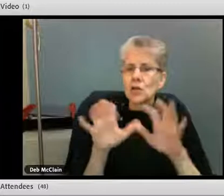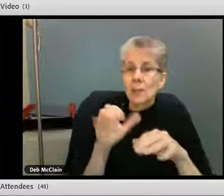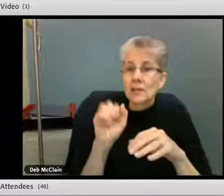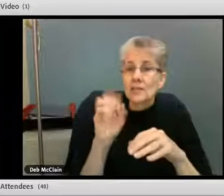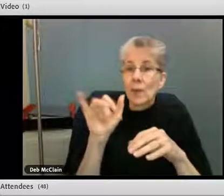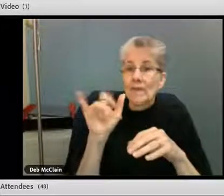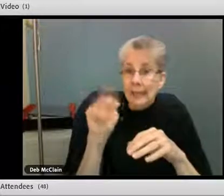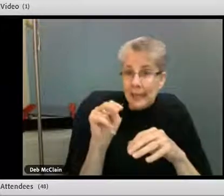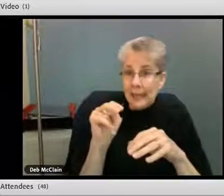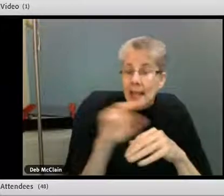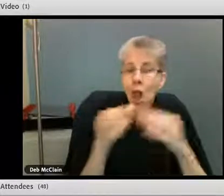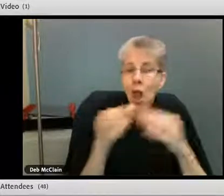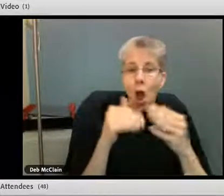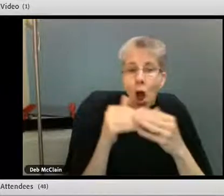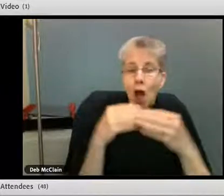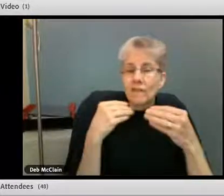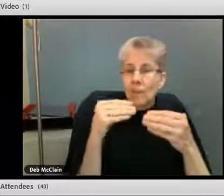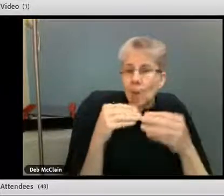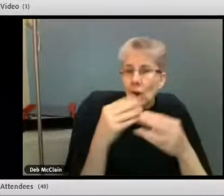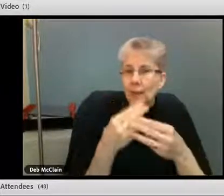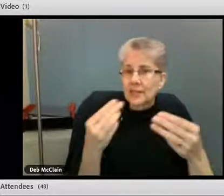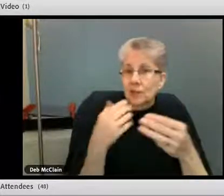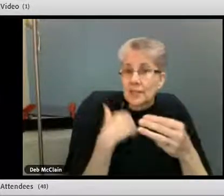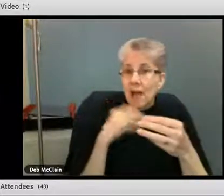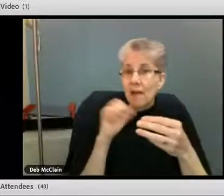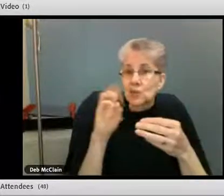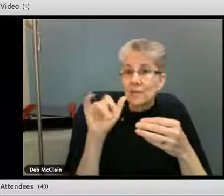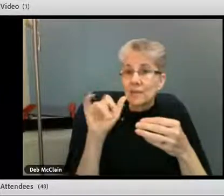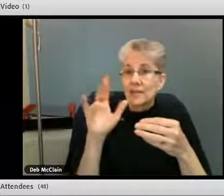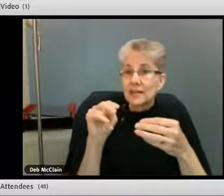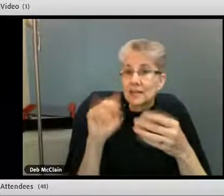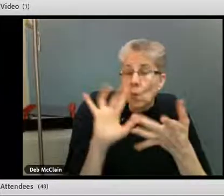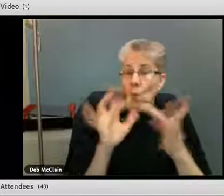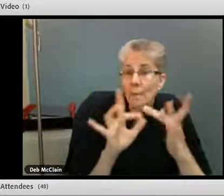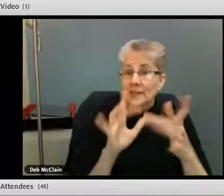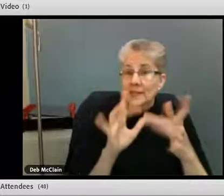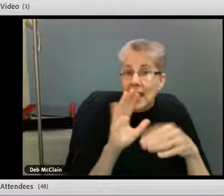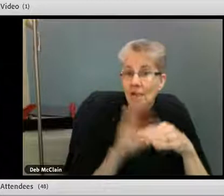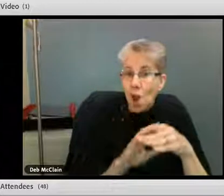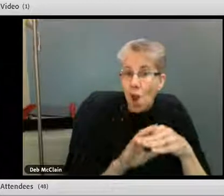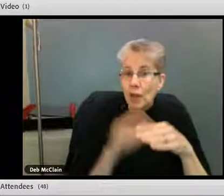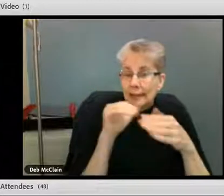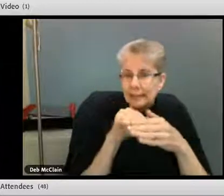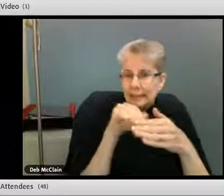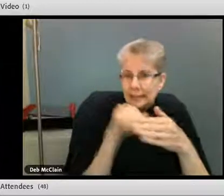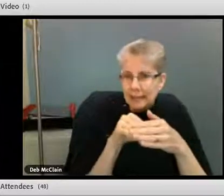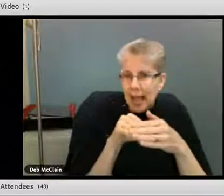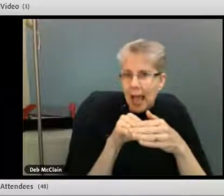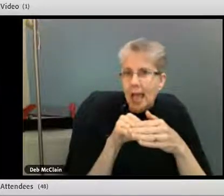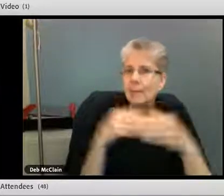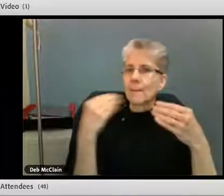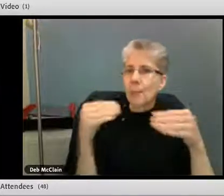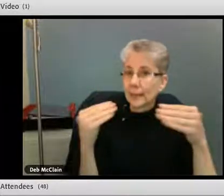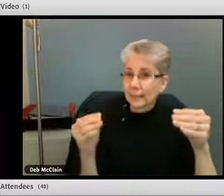now have SWFLN's website inside the marketing. I love this for Overdrive because I have a hard time